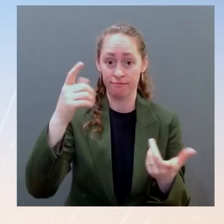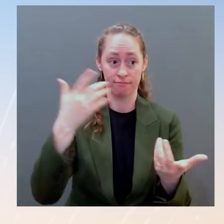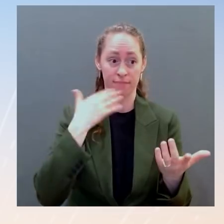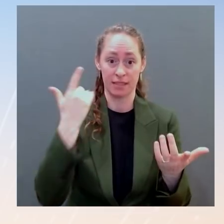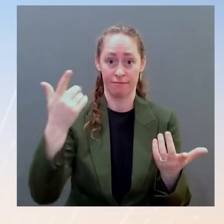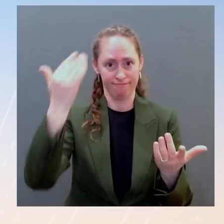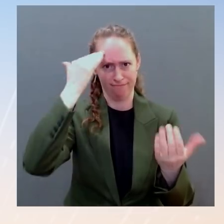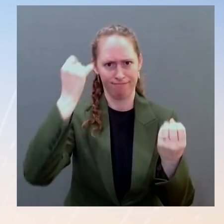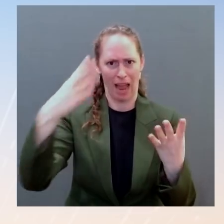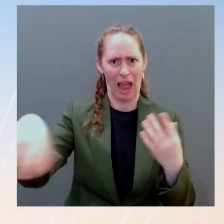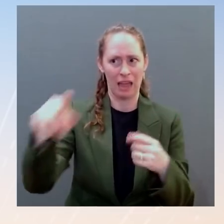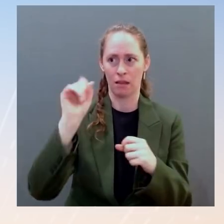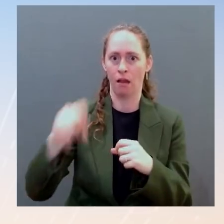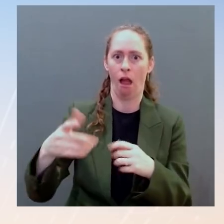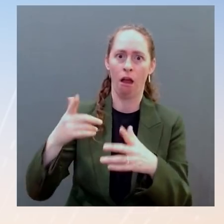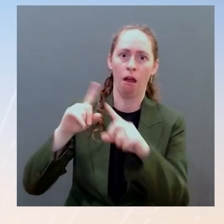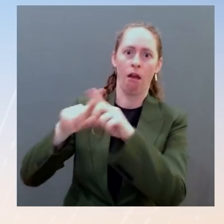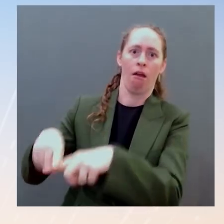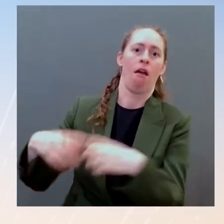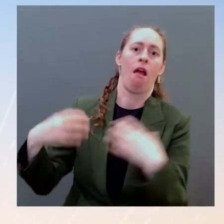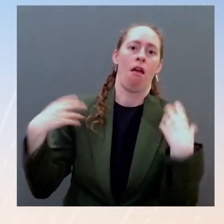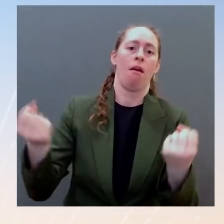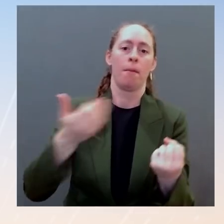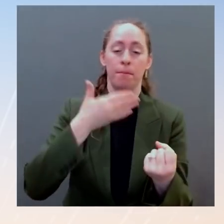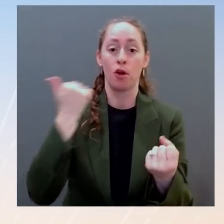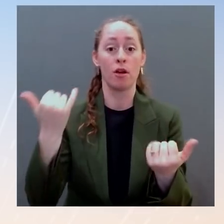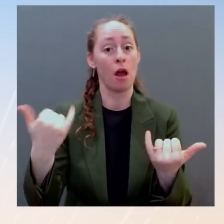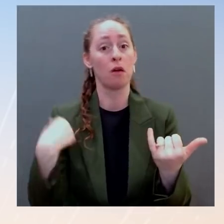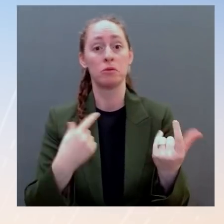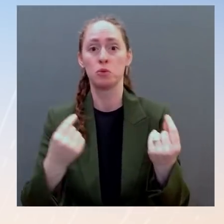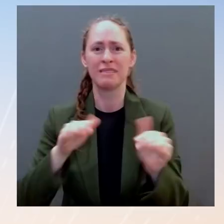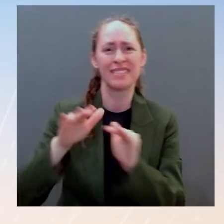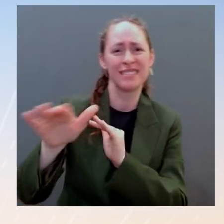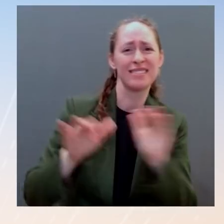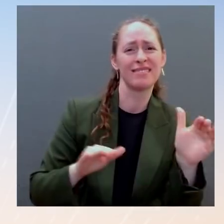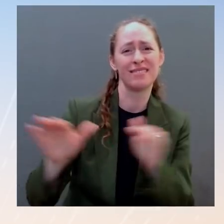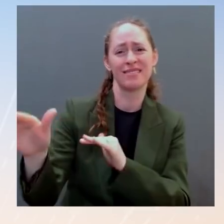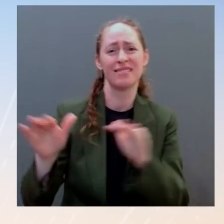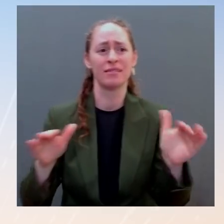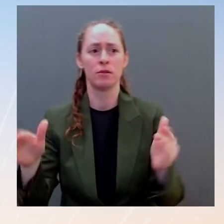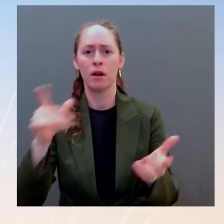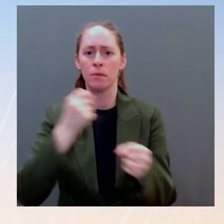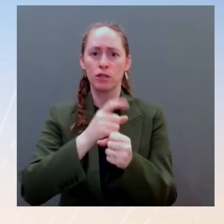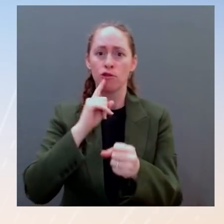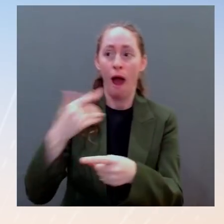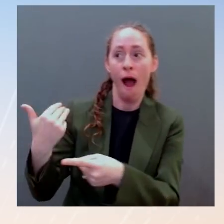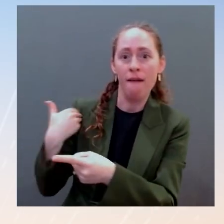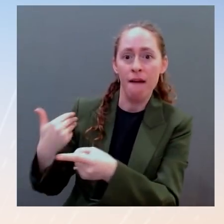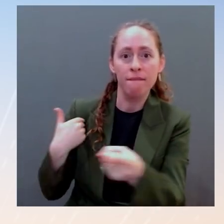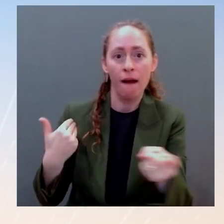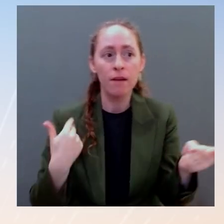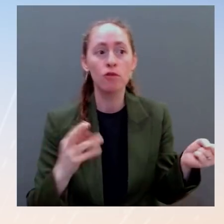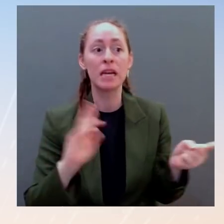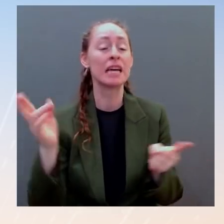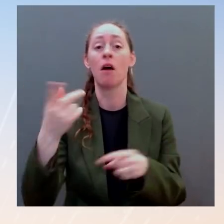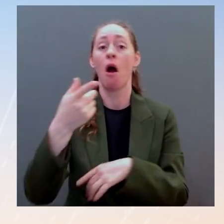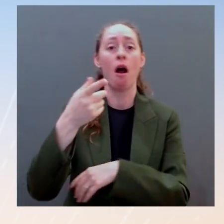who can call their doctor and get access to it. I will tell you, Dr. Jha is going to make his debut in the briefing room tomorrow.